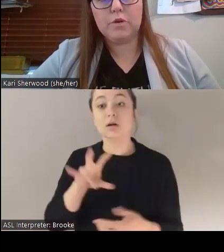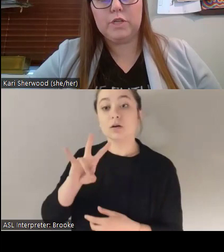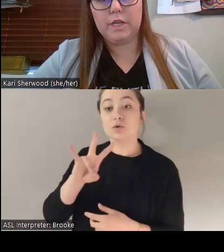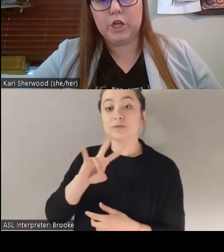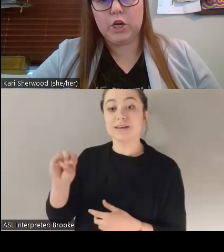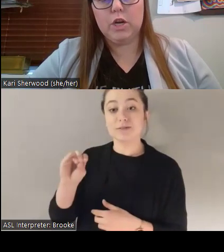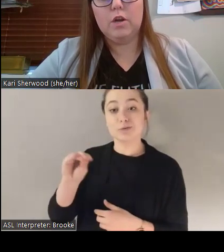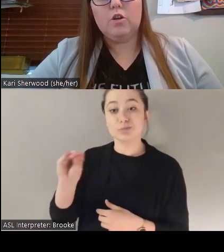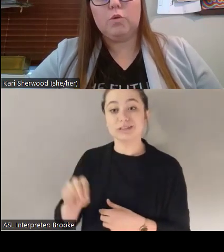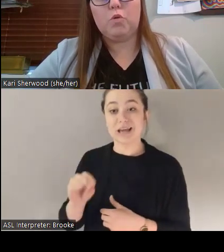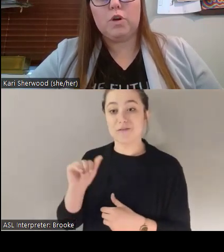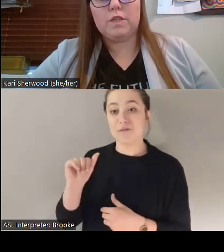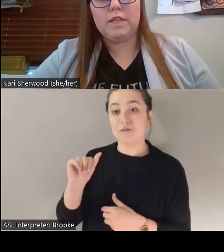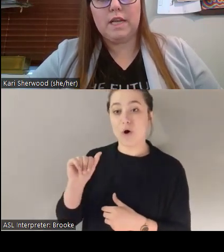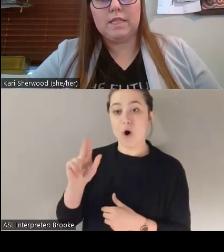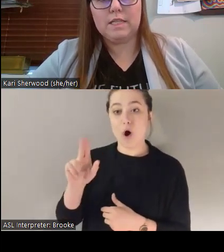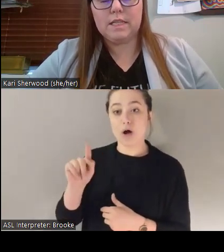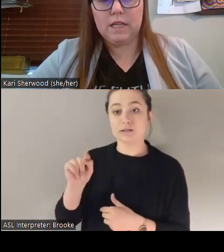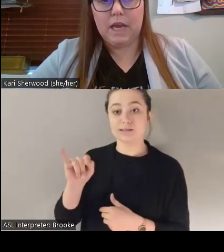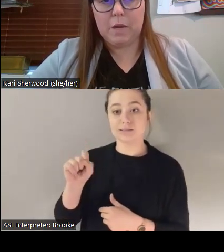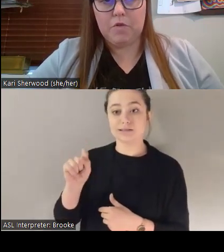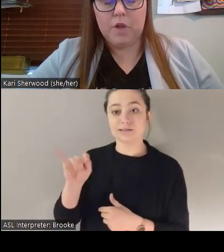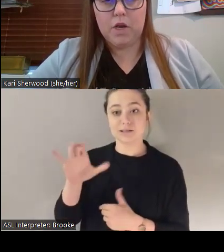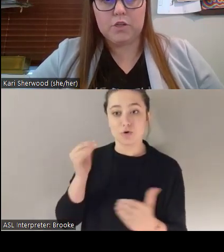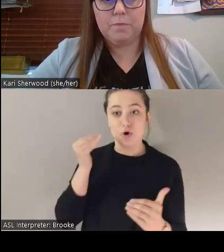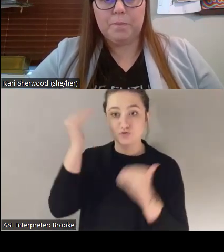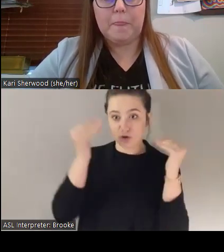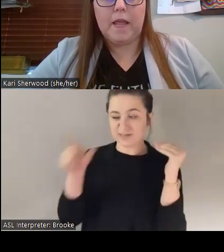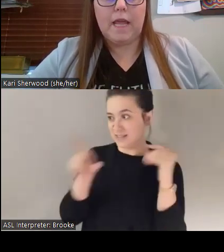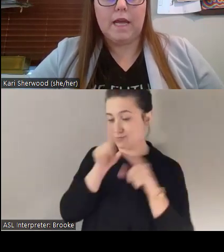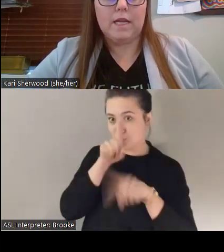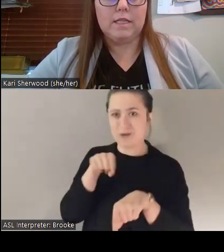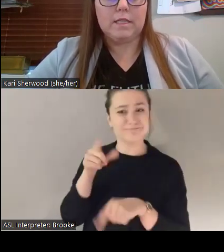in particular reported they consistently camouflage. And